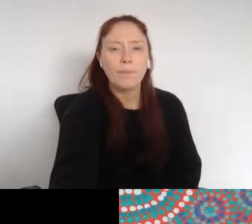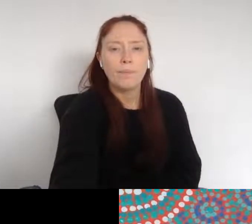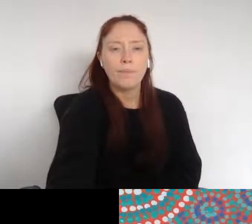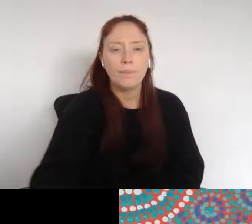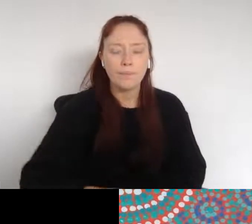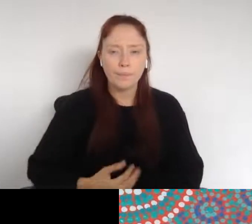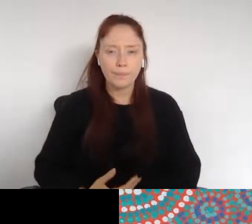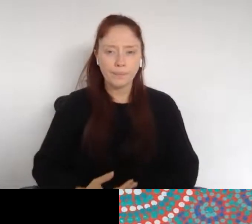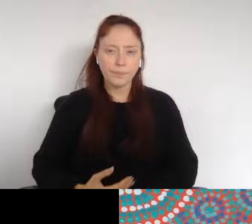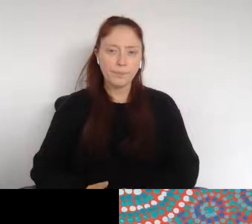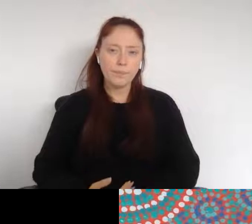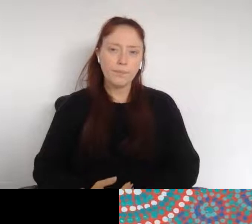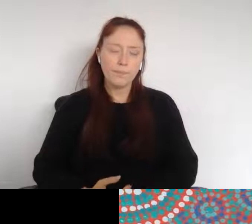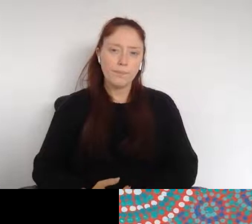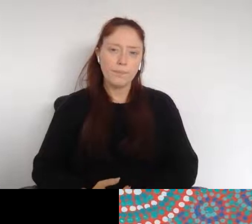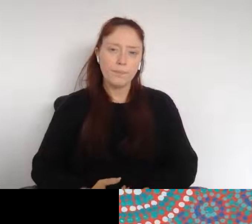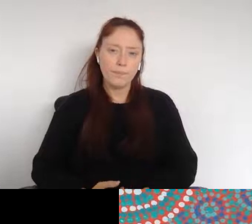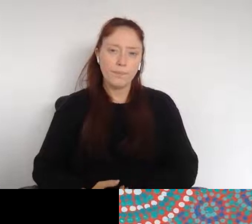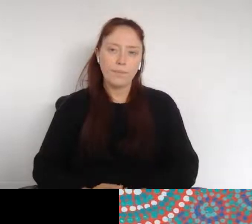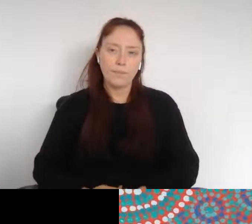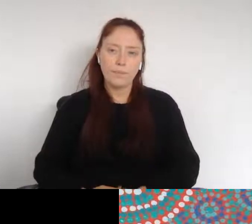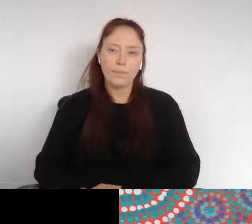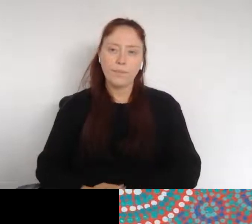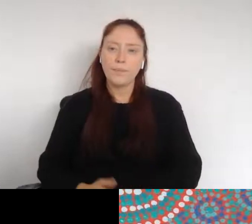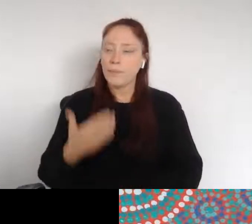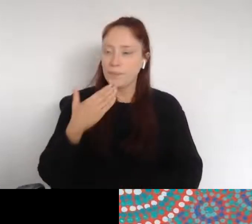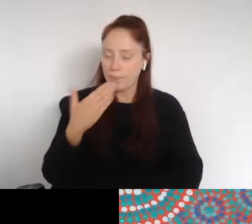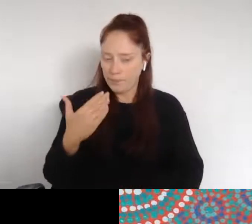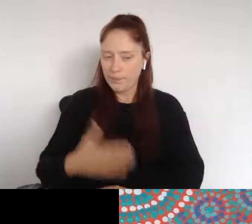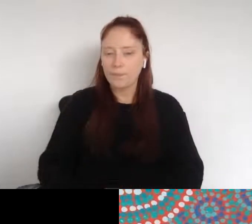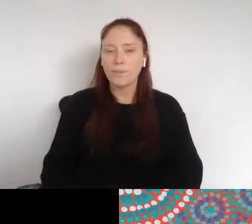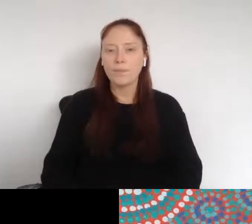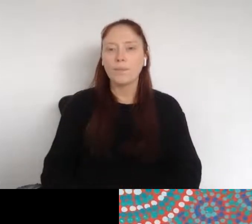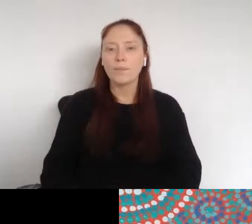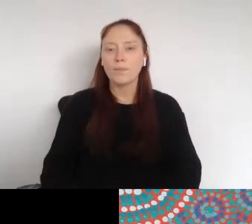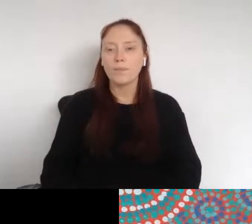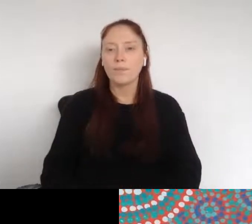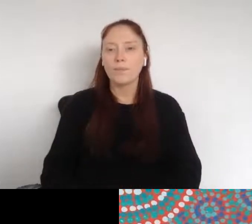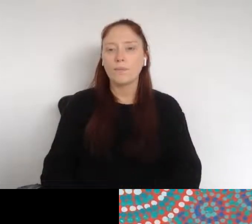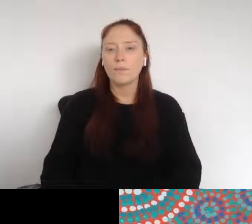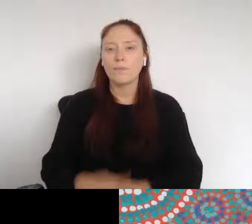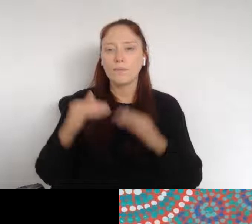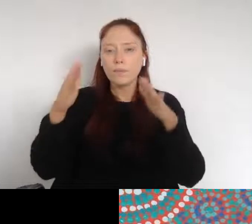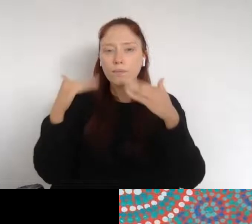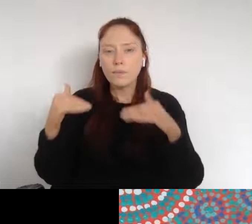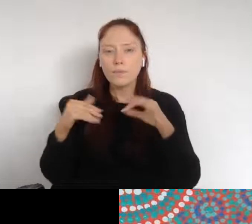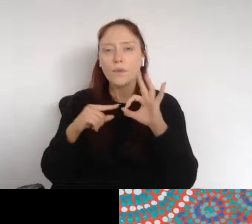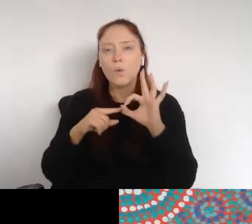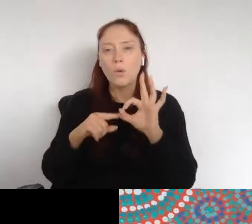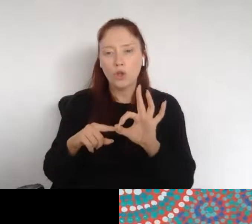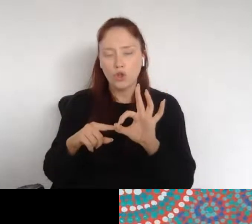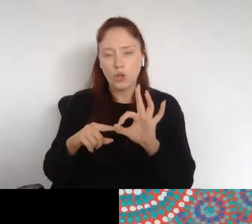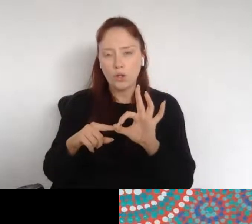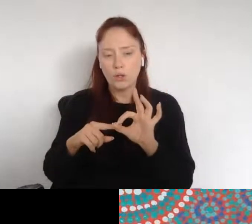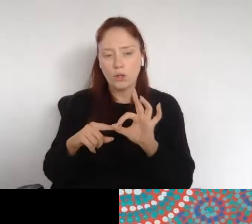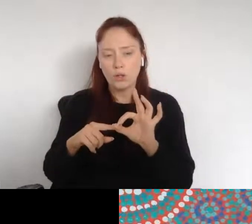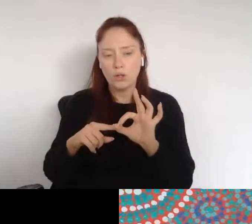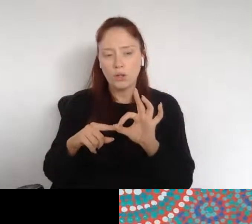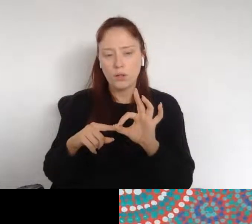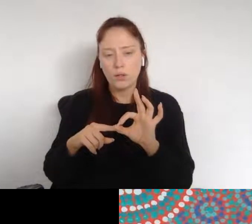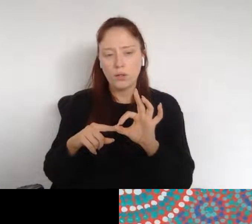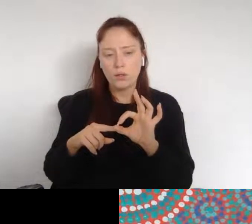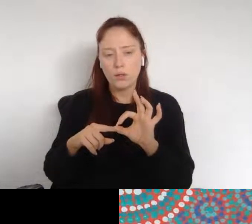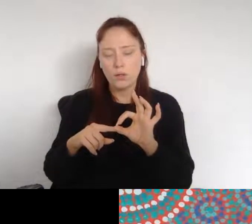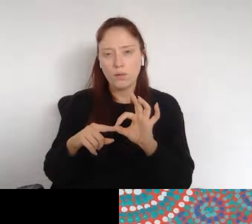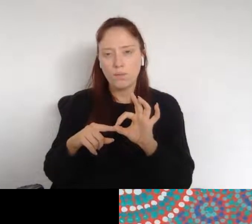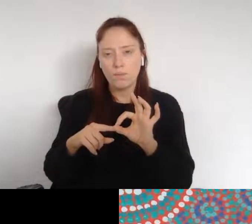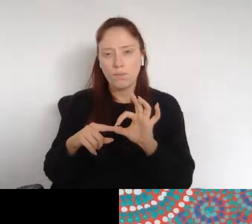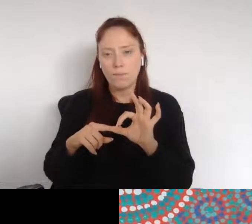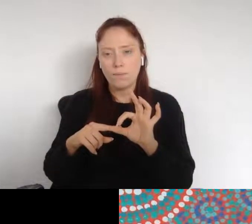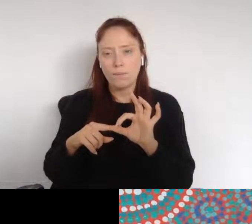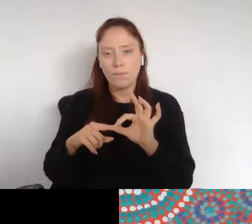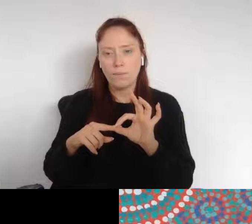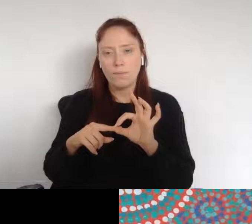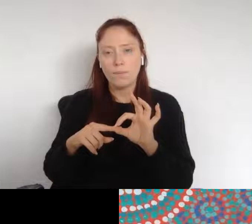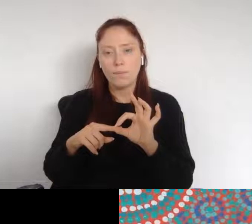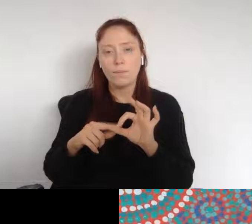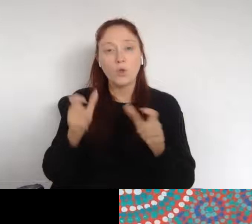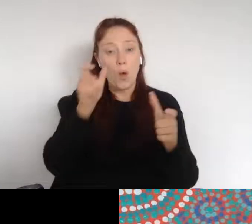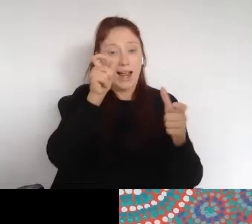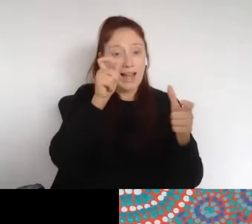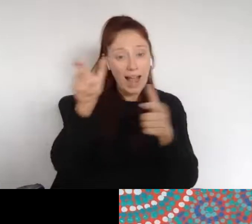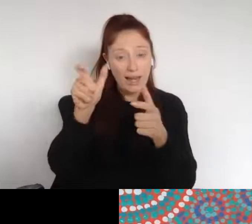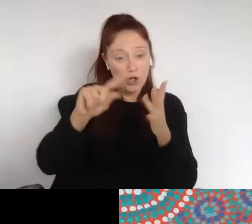Steve: Thanks Dayne. The next question is: when guardianship orders/decisions are made,